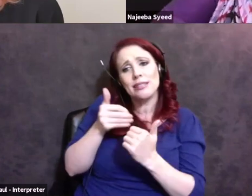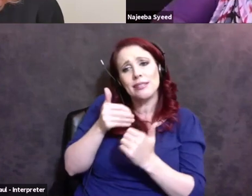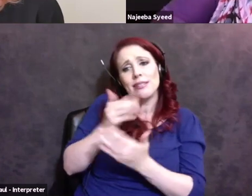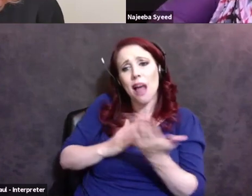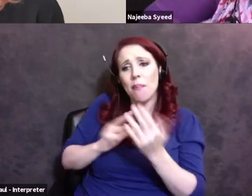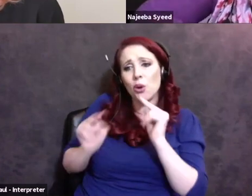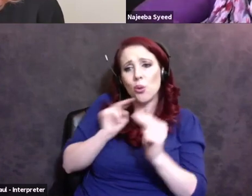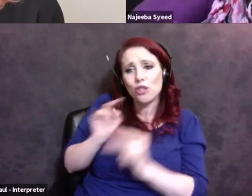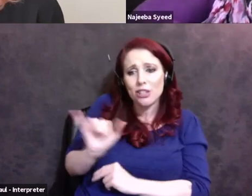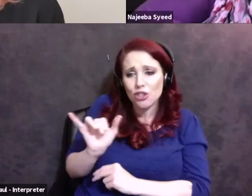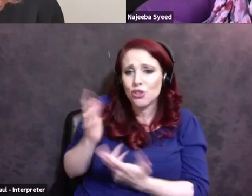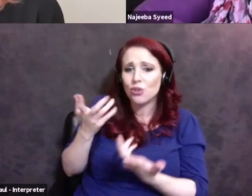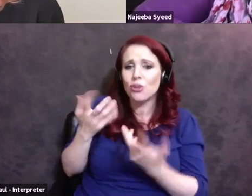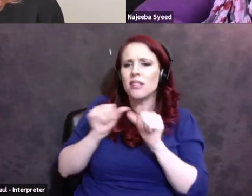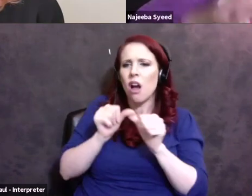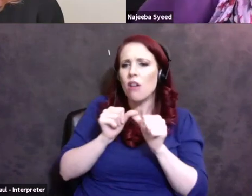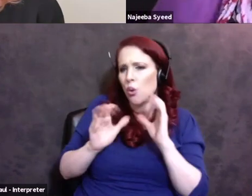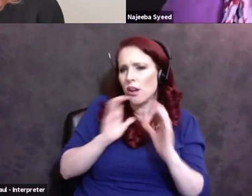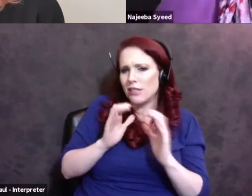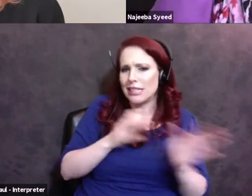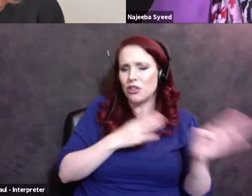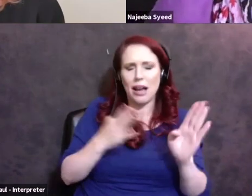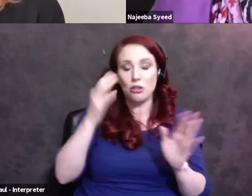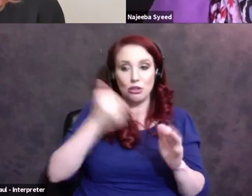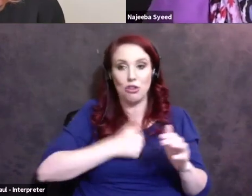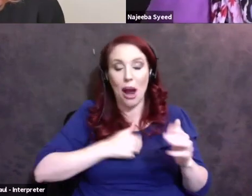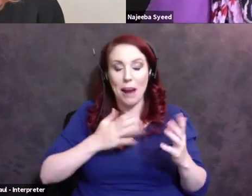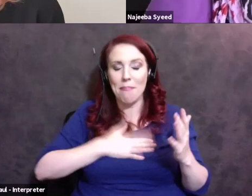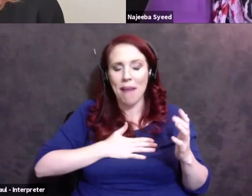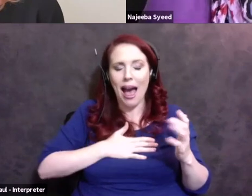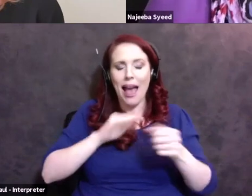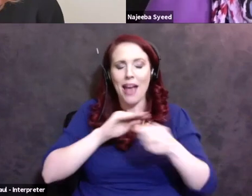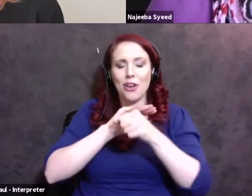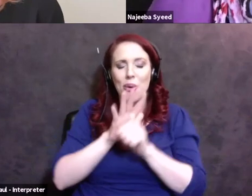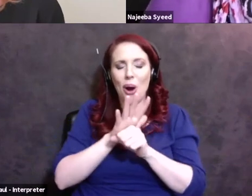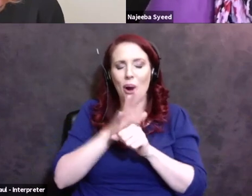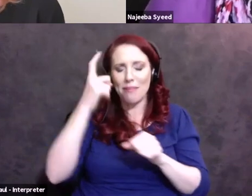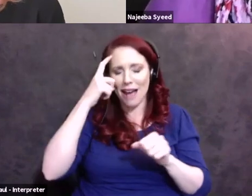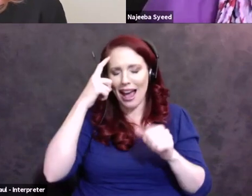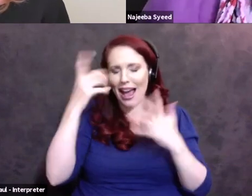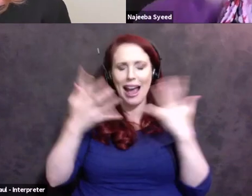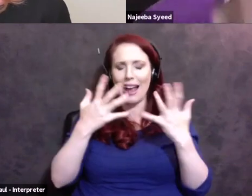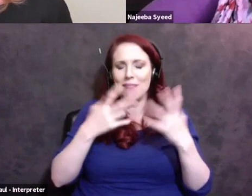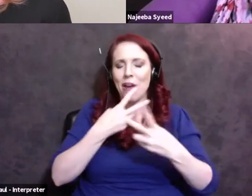What was the second question? I think my quarantine brain can't remember.